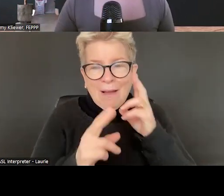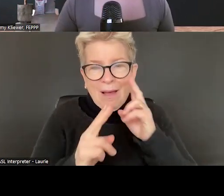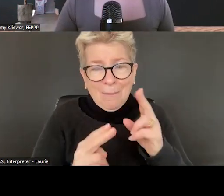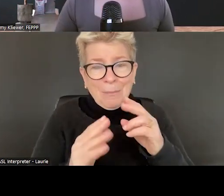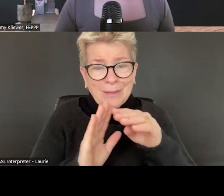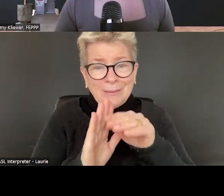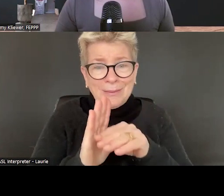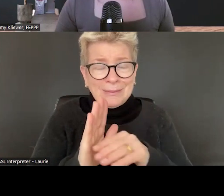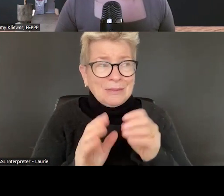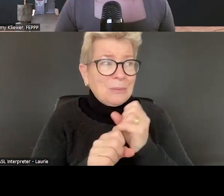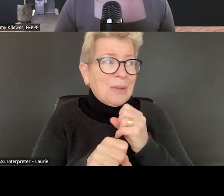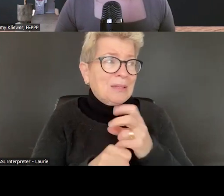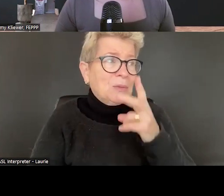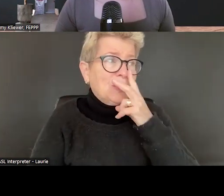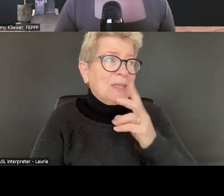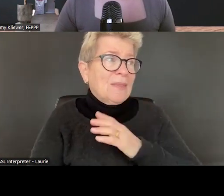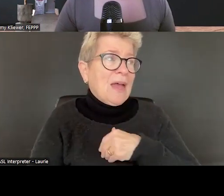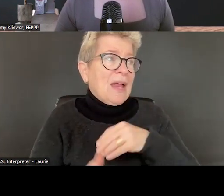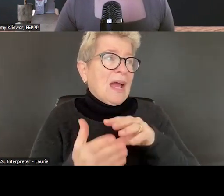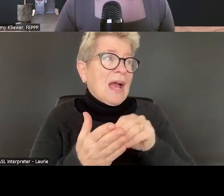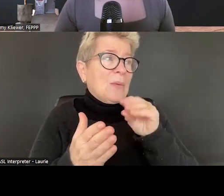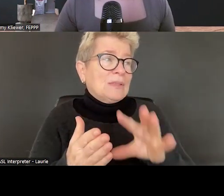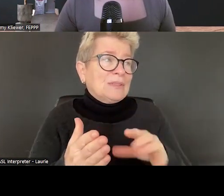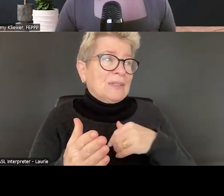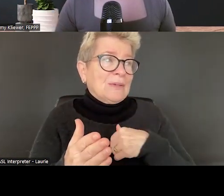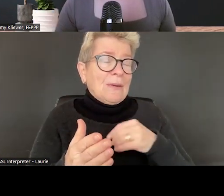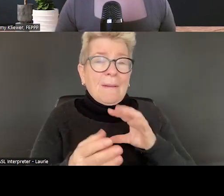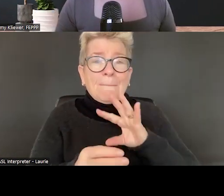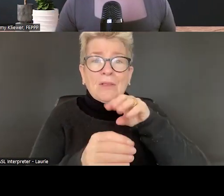you can see that our students belong to a generation that are going to be